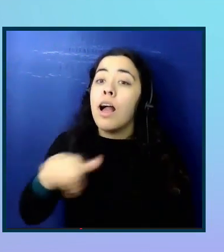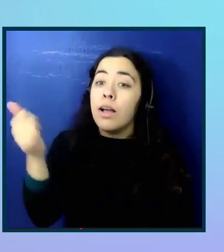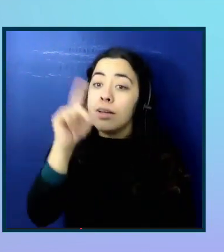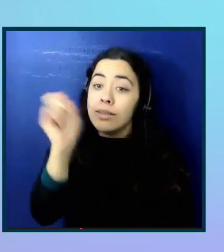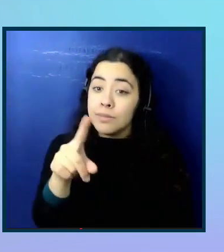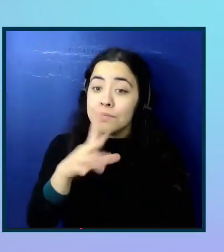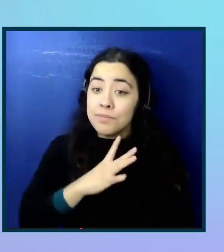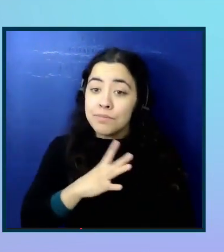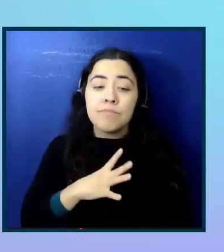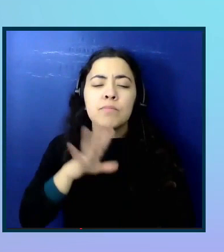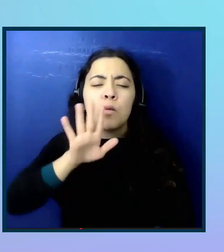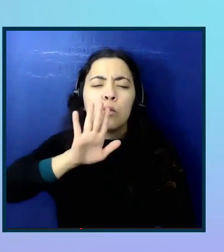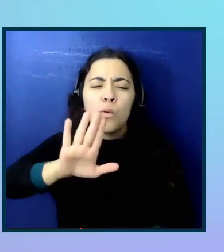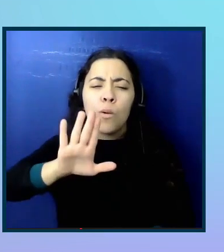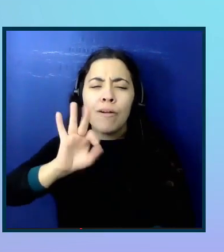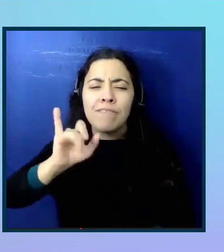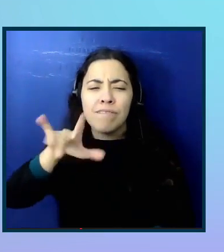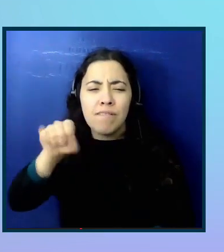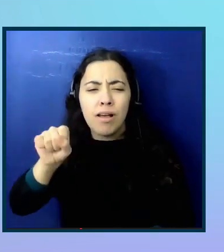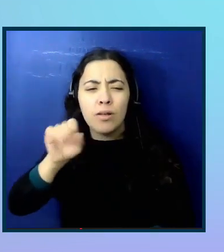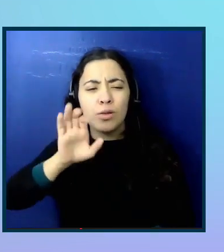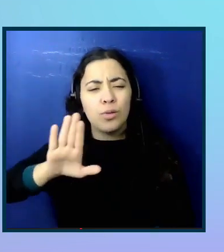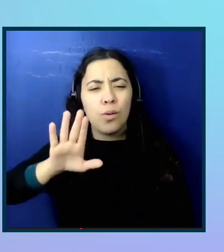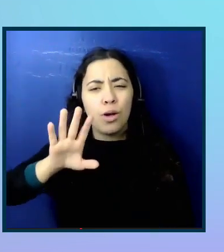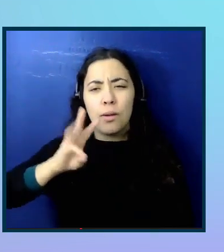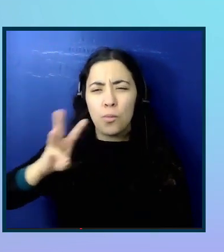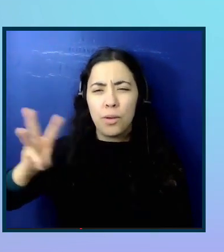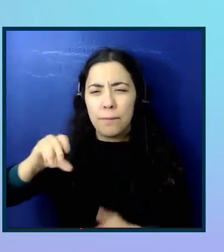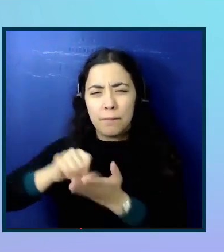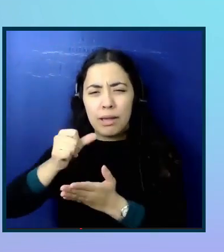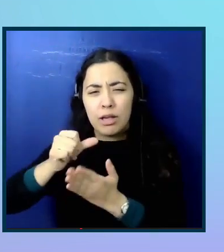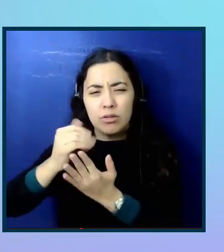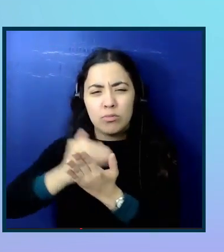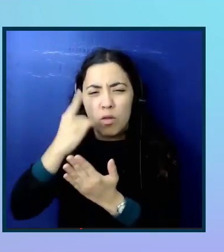What do your files and or page structures look like within all of these annotations?